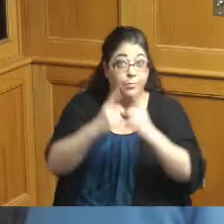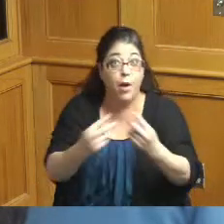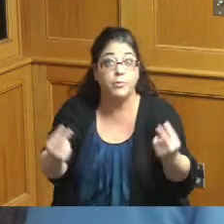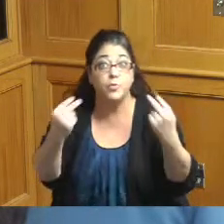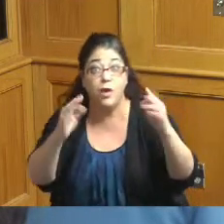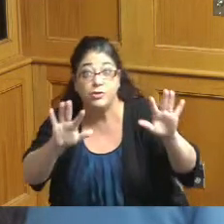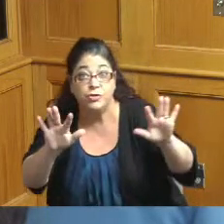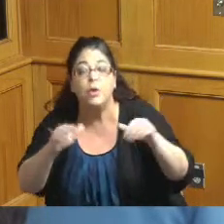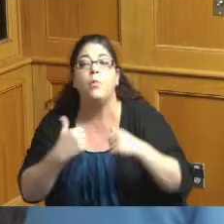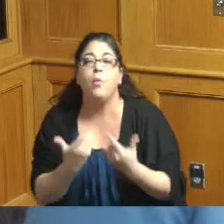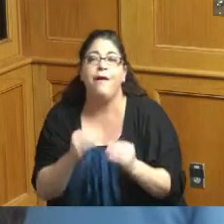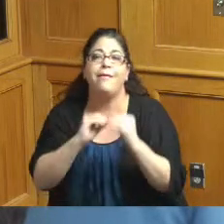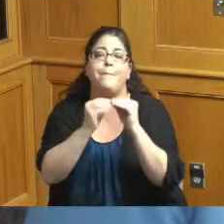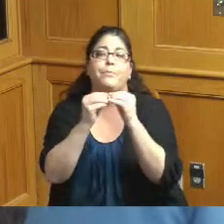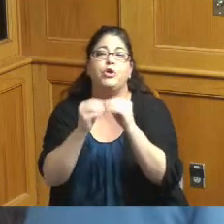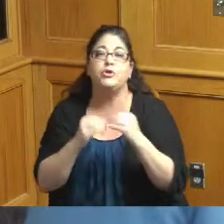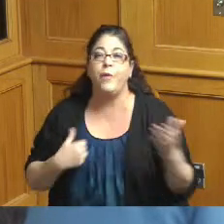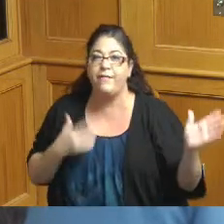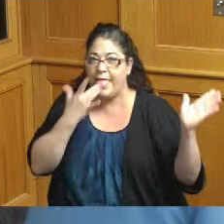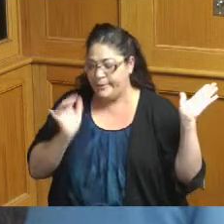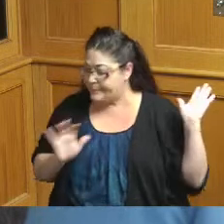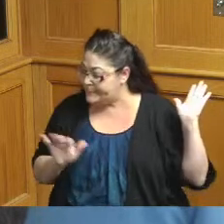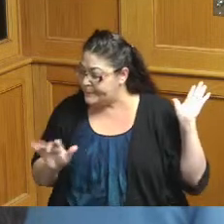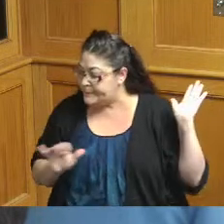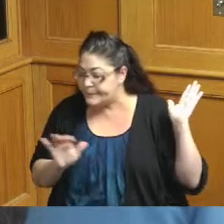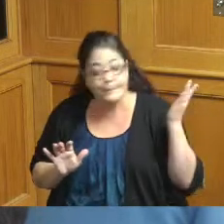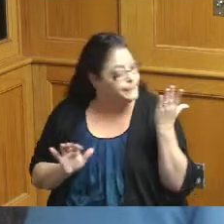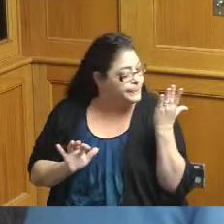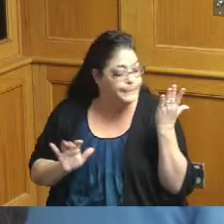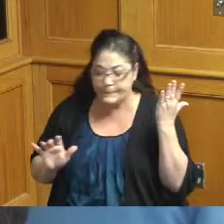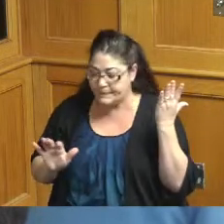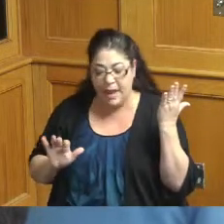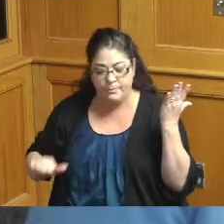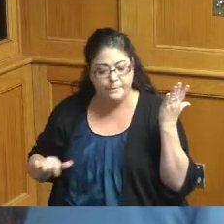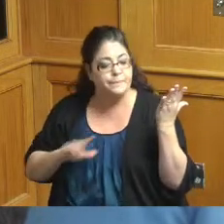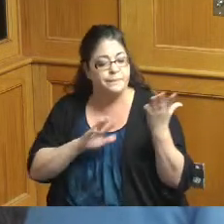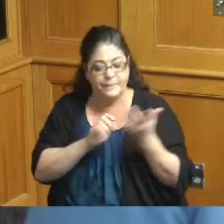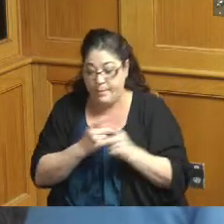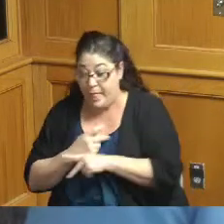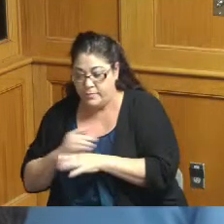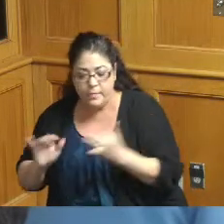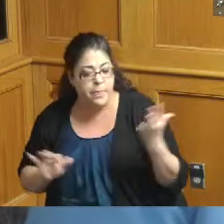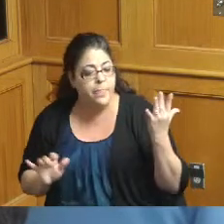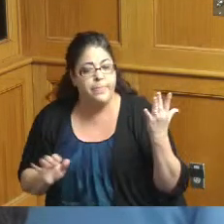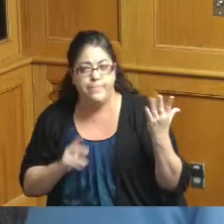looking at numbers we got calculators out we're adding we're subtracting multiplying projecting